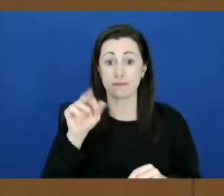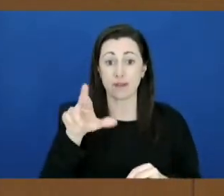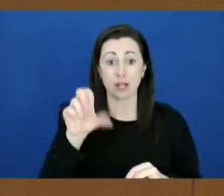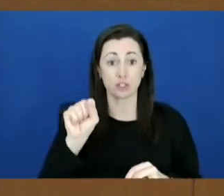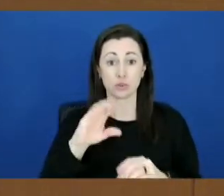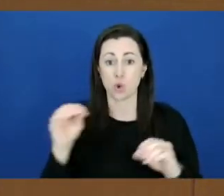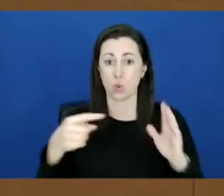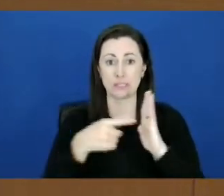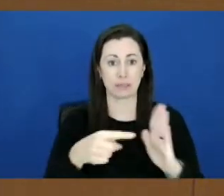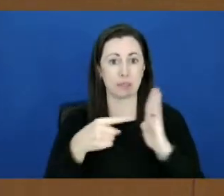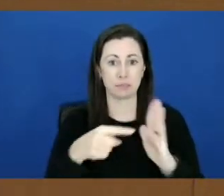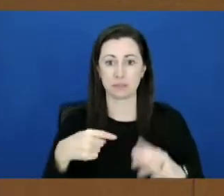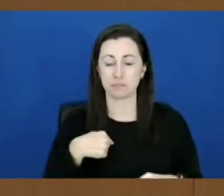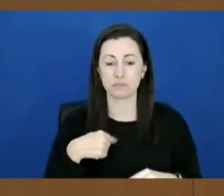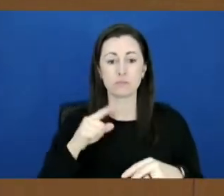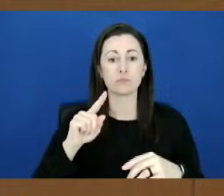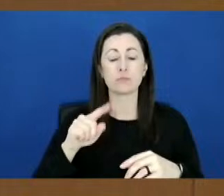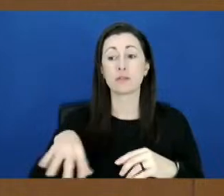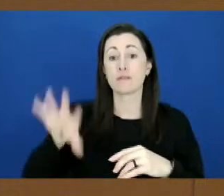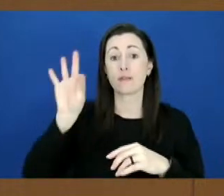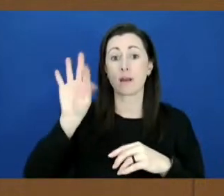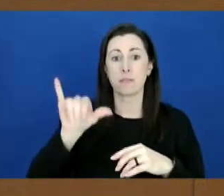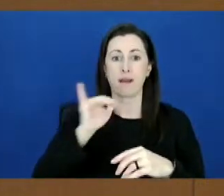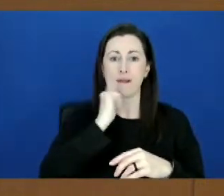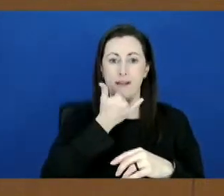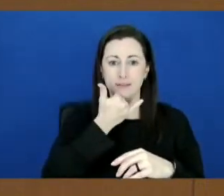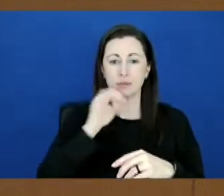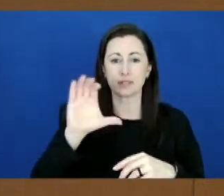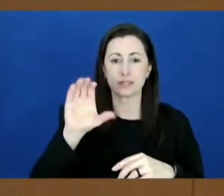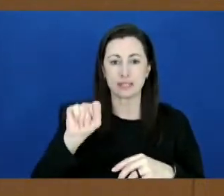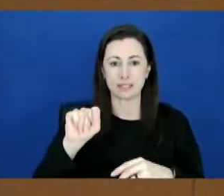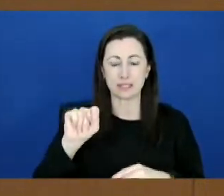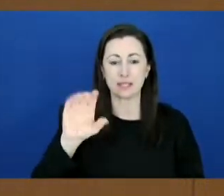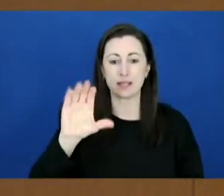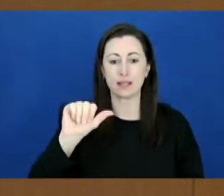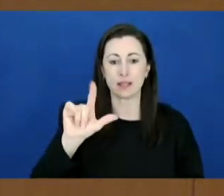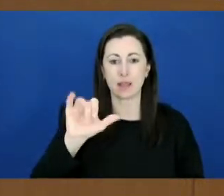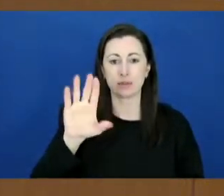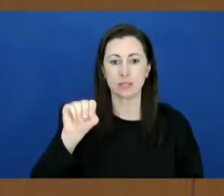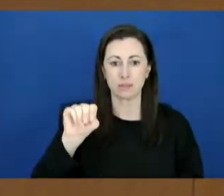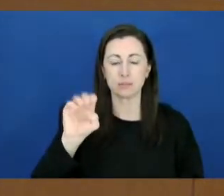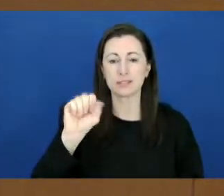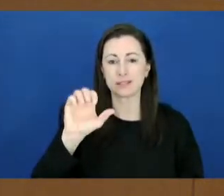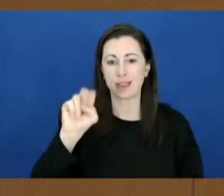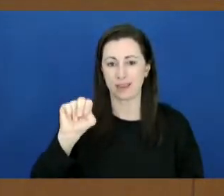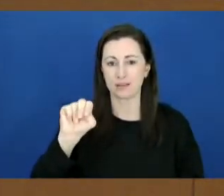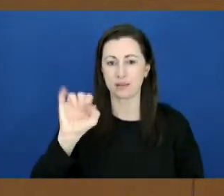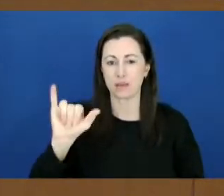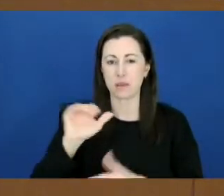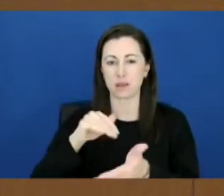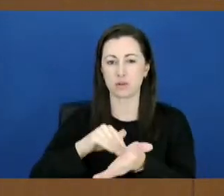I HAD NO RISK FACTORS AND NO